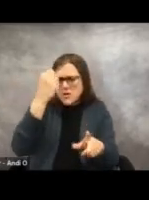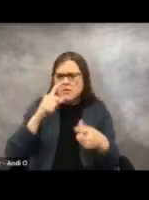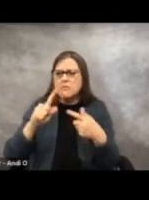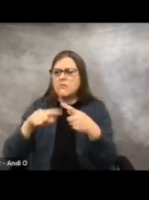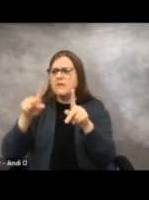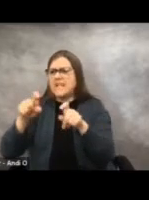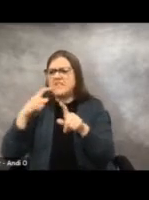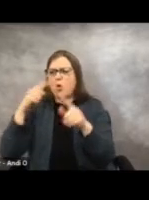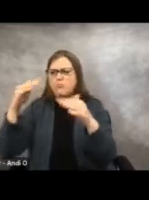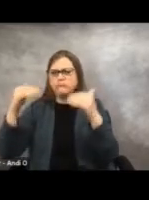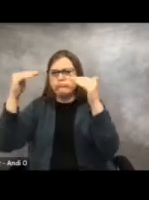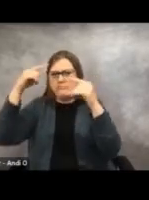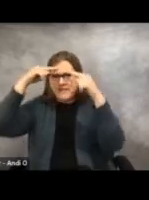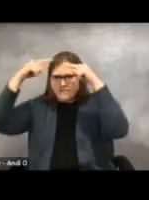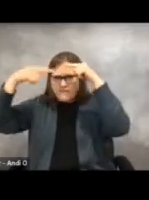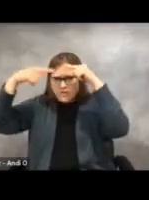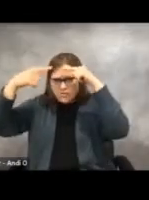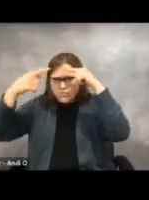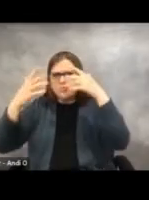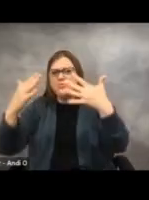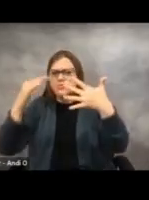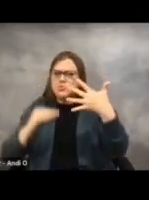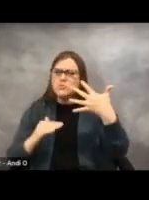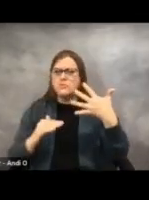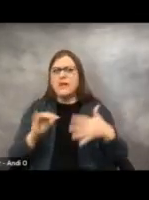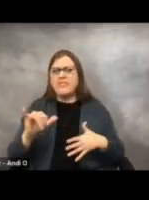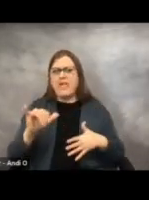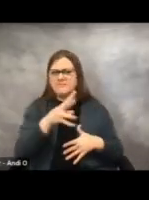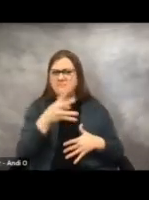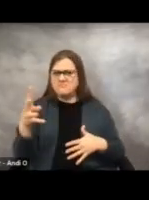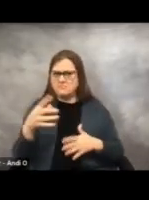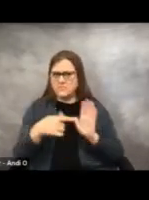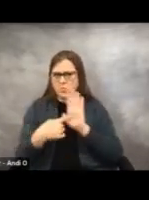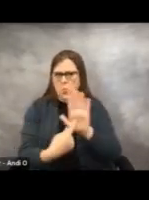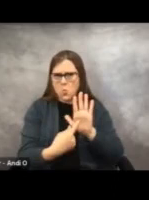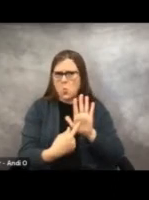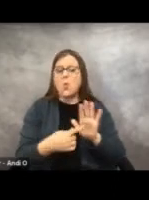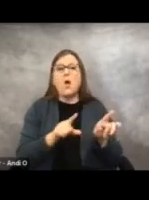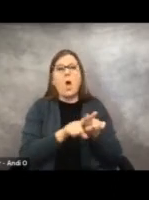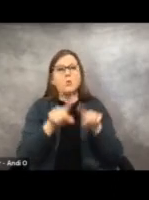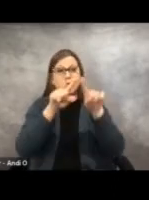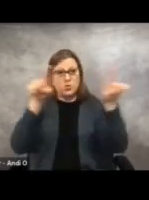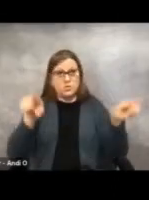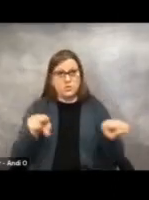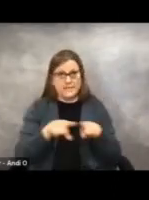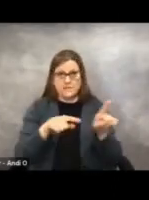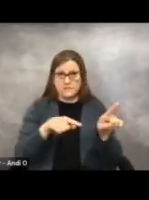so forth. Also, on the screen is a link to an a course that was